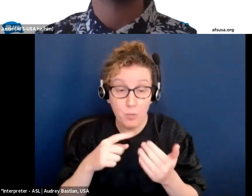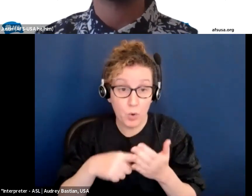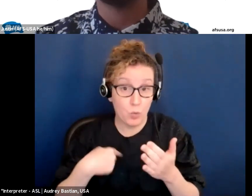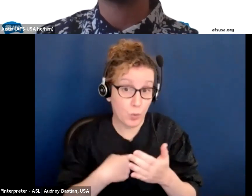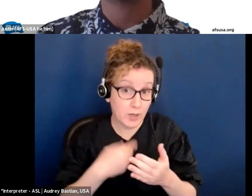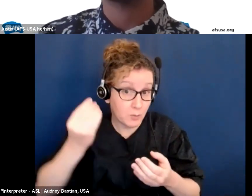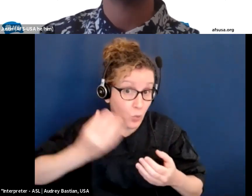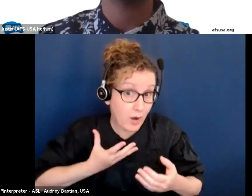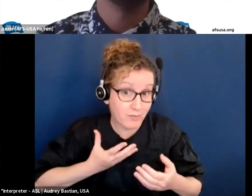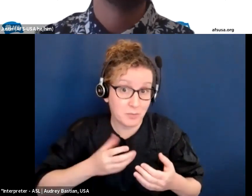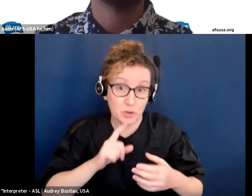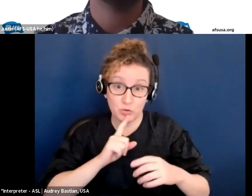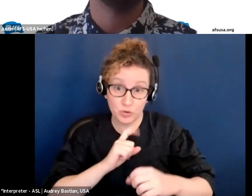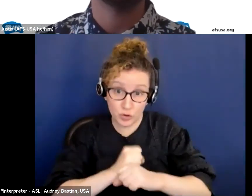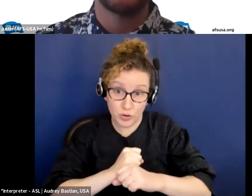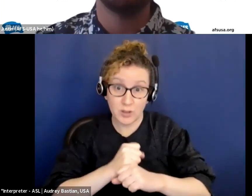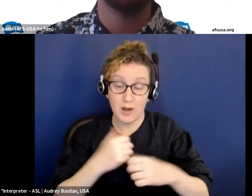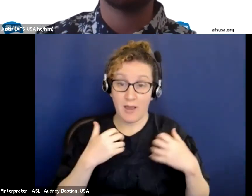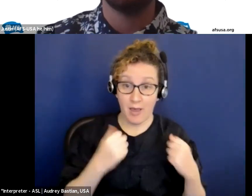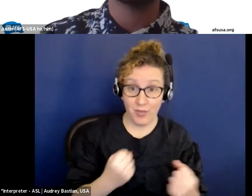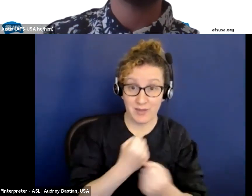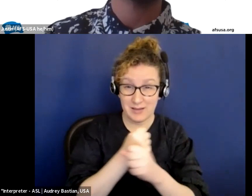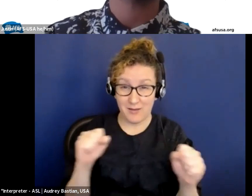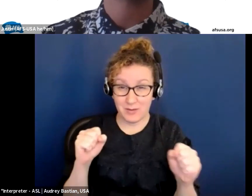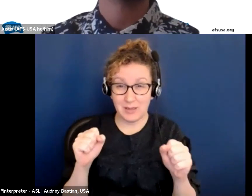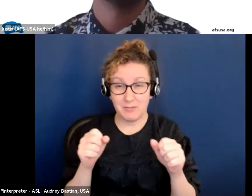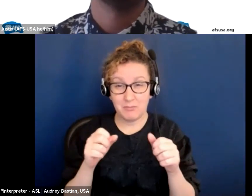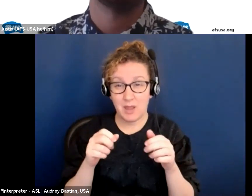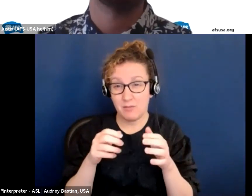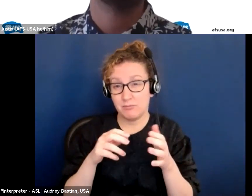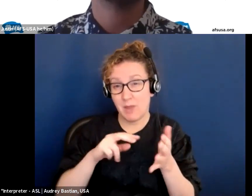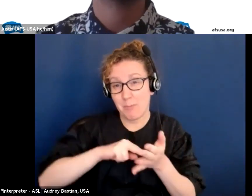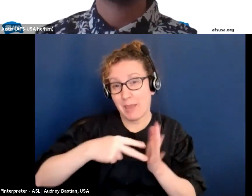only your health, safety, but you can have a meaningful experience.